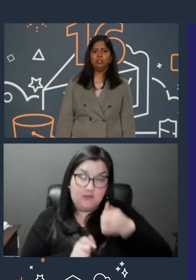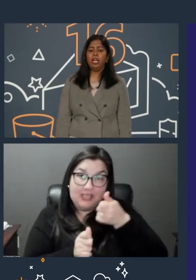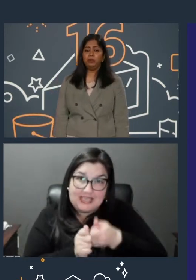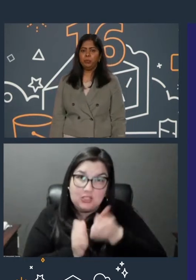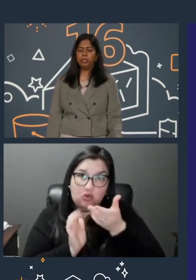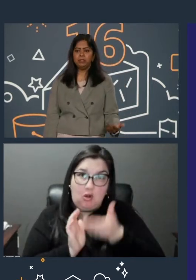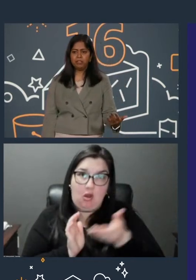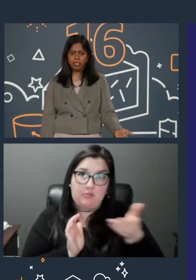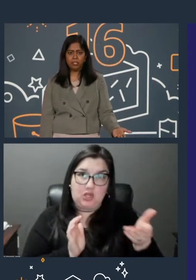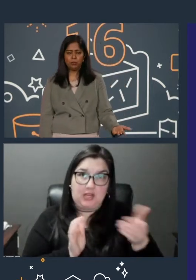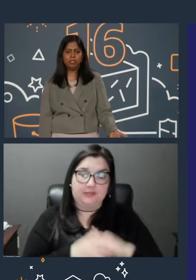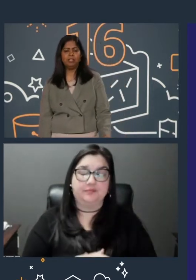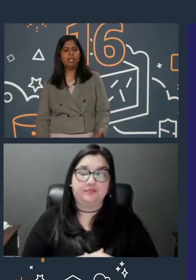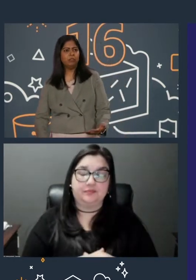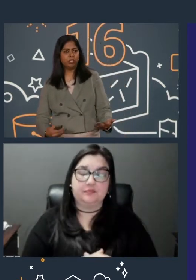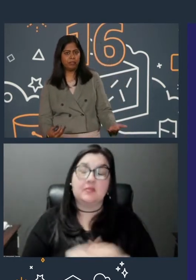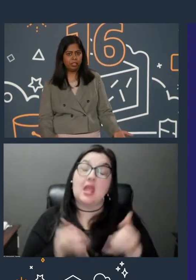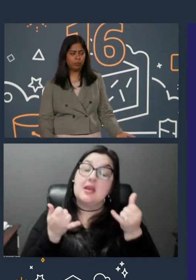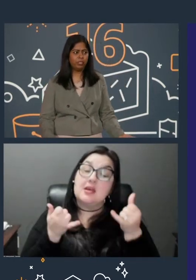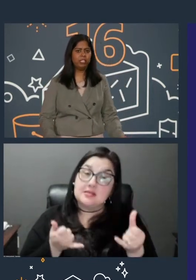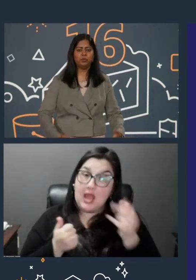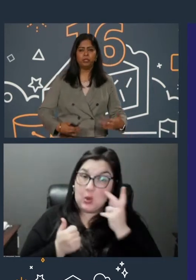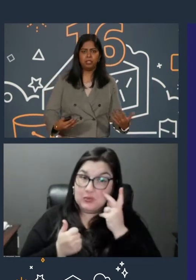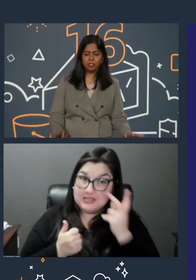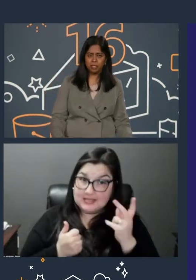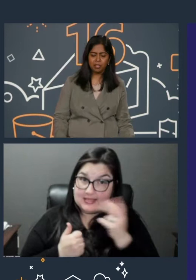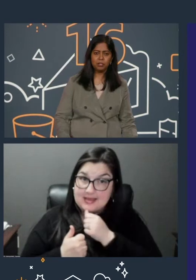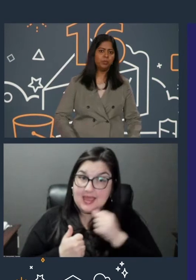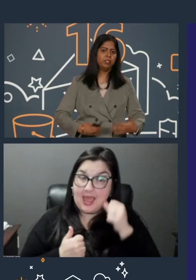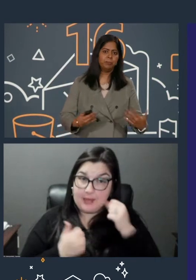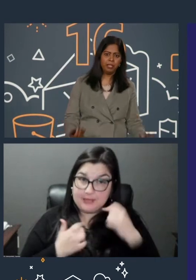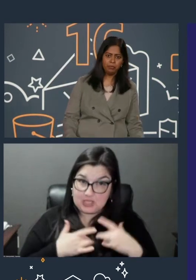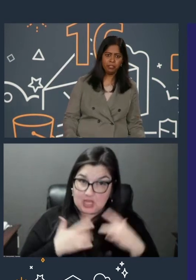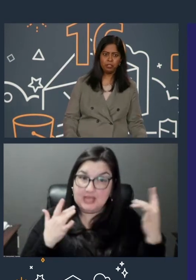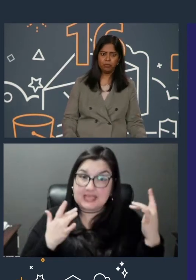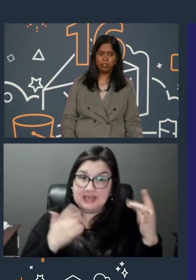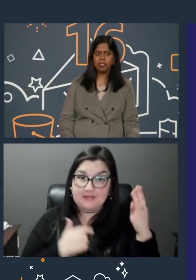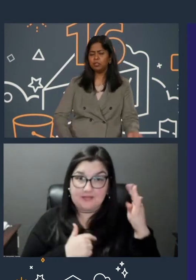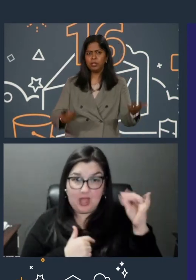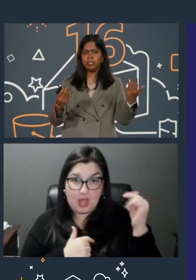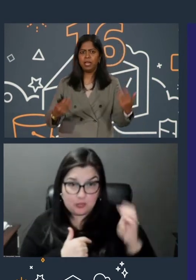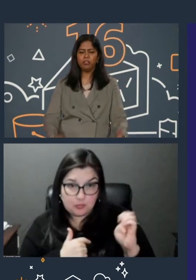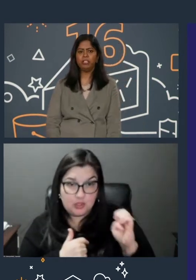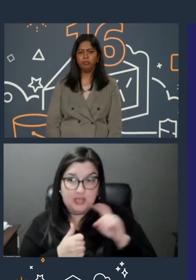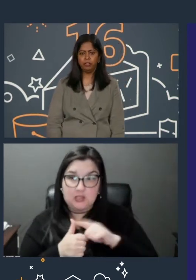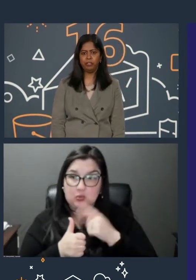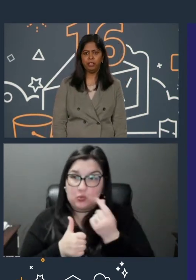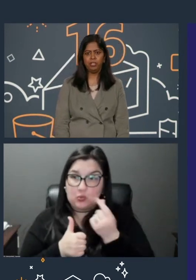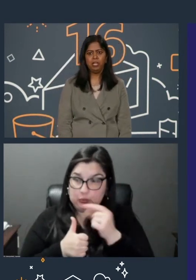So now that we have seen what is Amazon EventBridge, what it does, what are the benefits of it, let's go and see how to configure it.